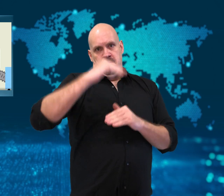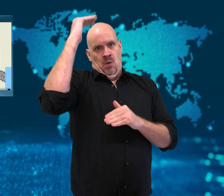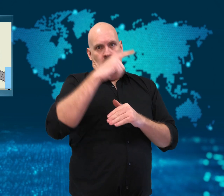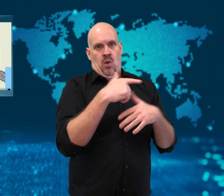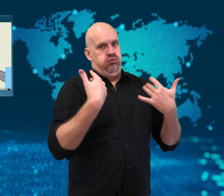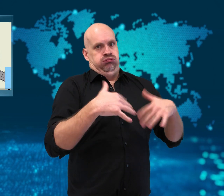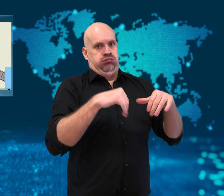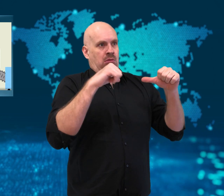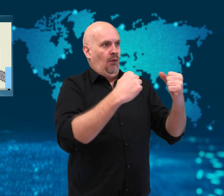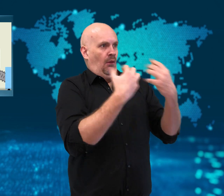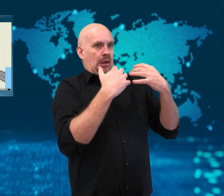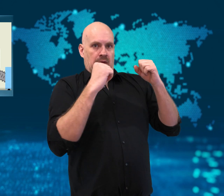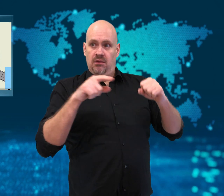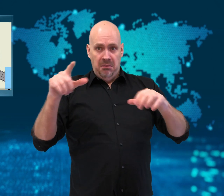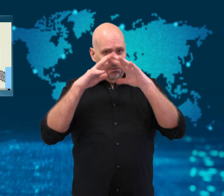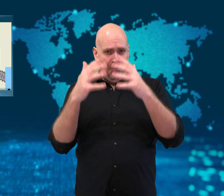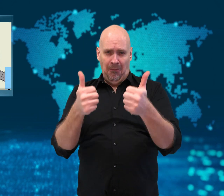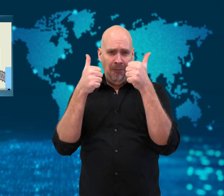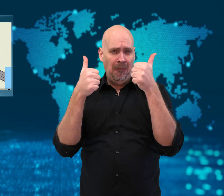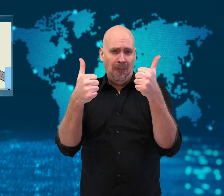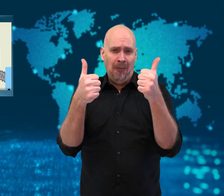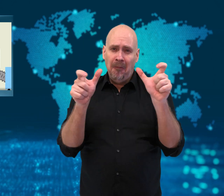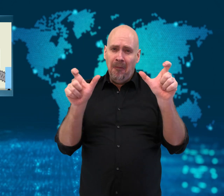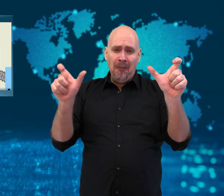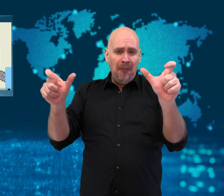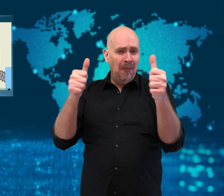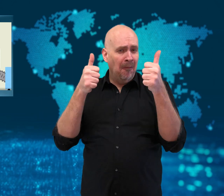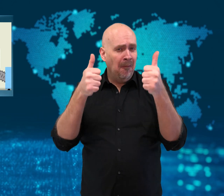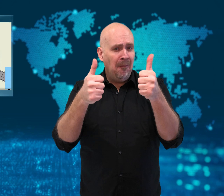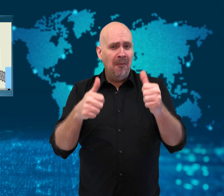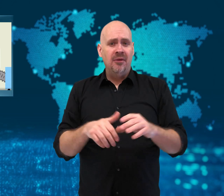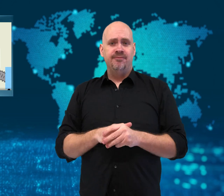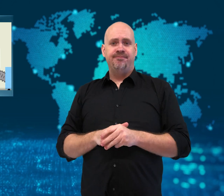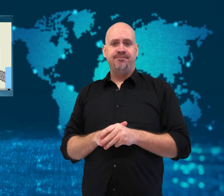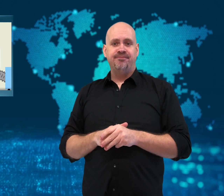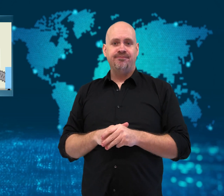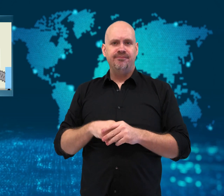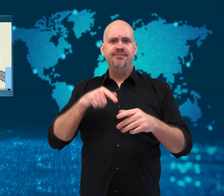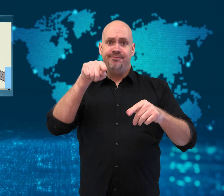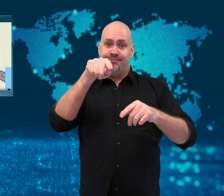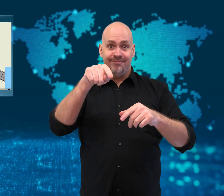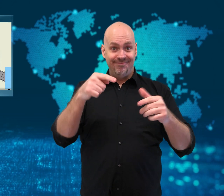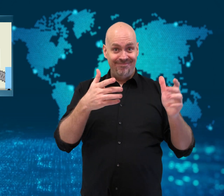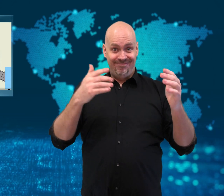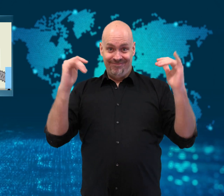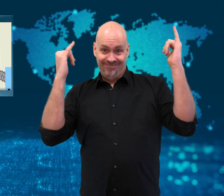work out the details of this complex bubbled concert,